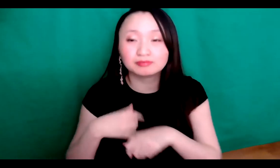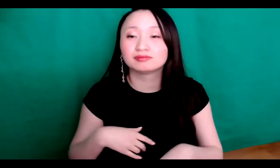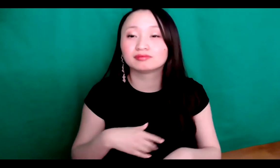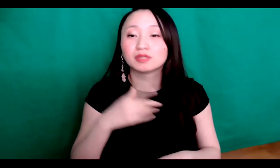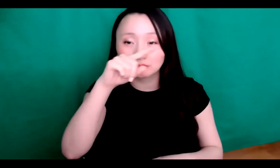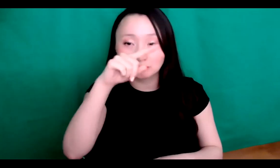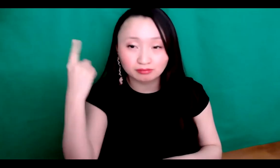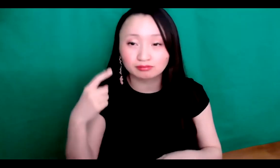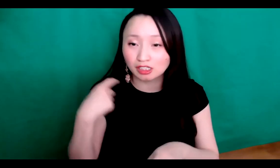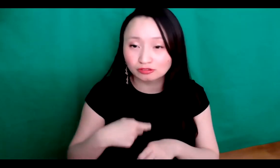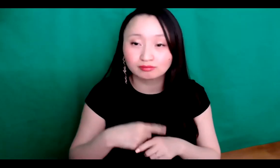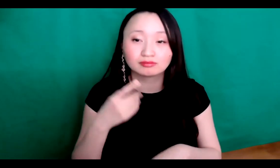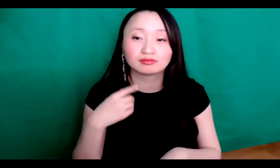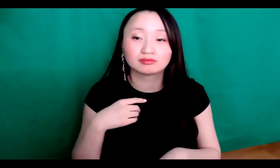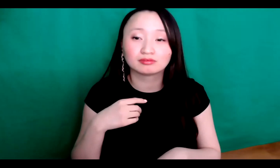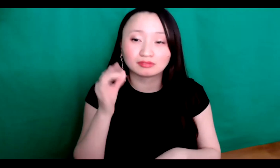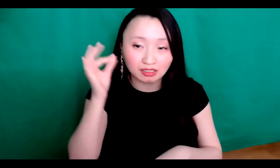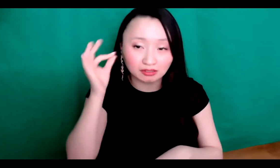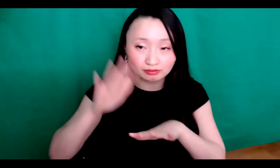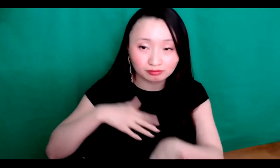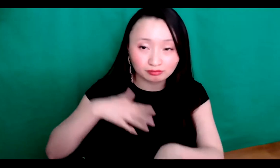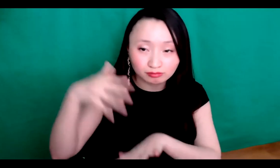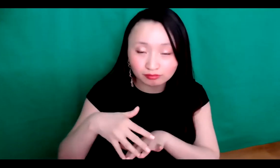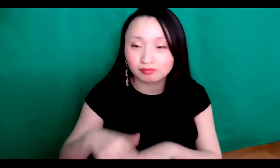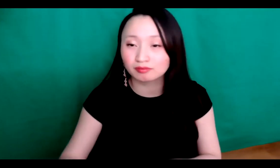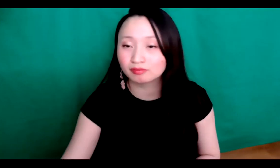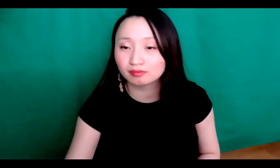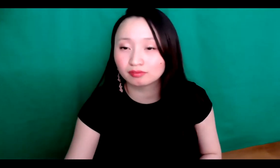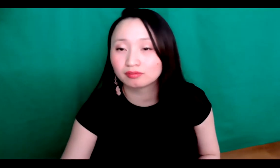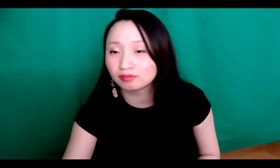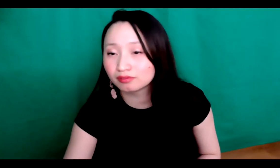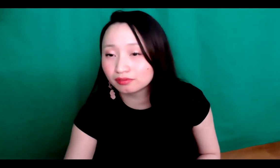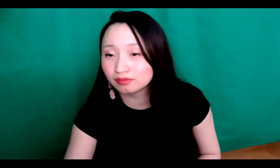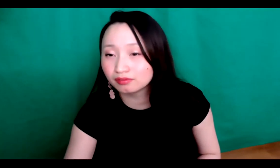Native American, Indigenous. Or mixed race.